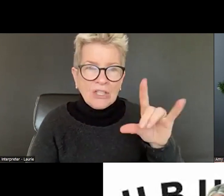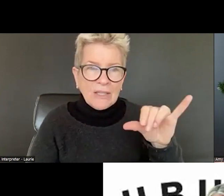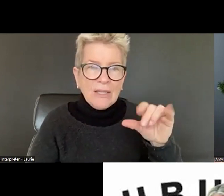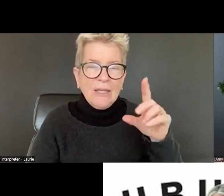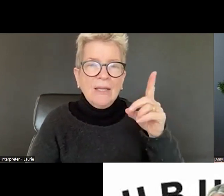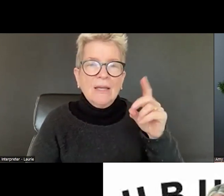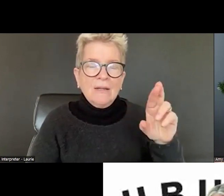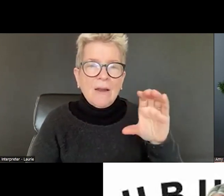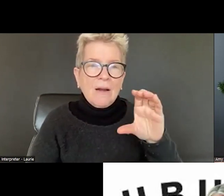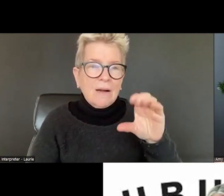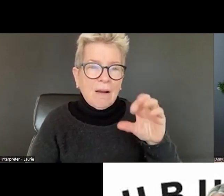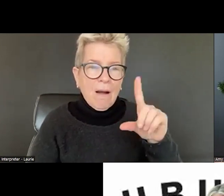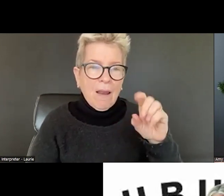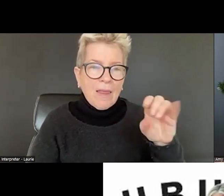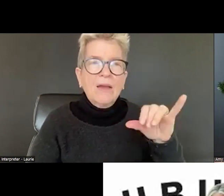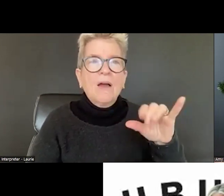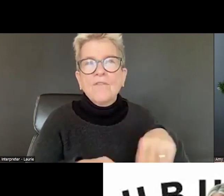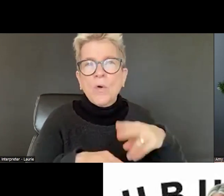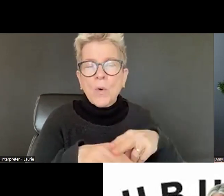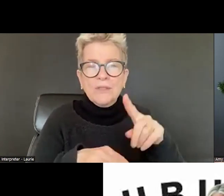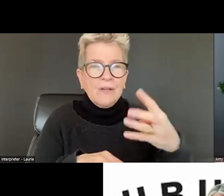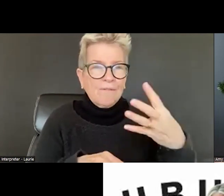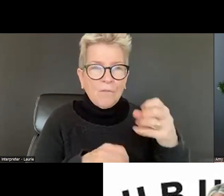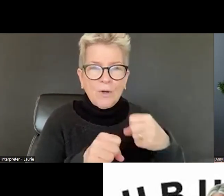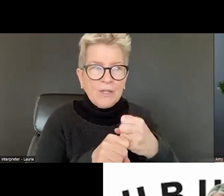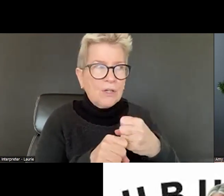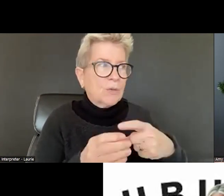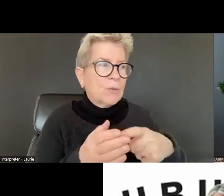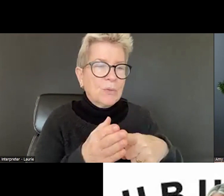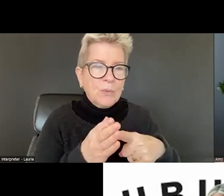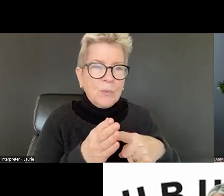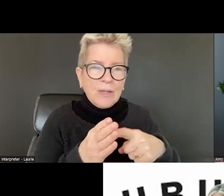need a four-year degree there are other there are other ways of making money that we may not need a